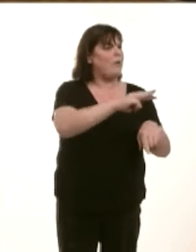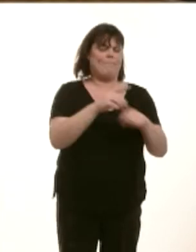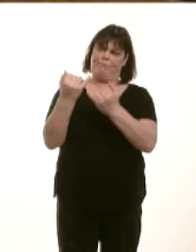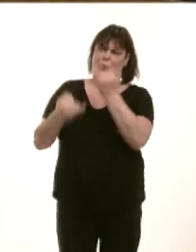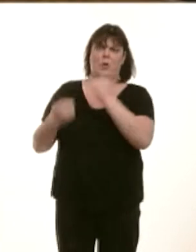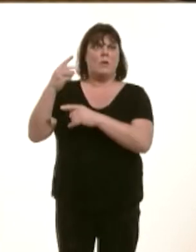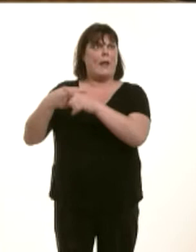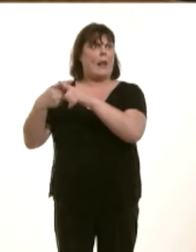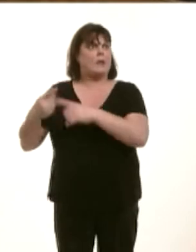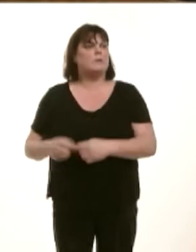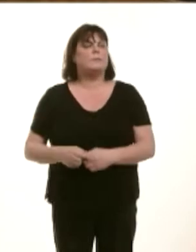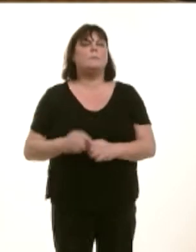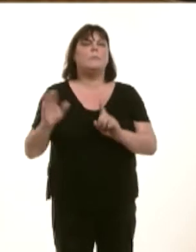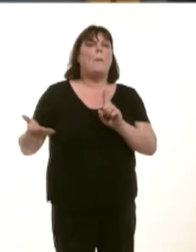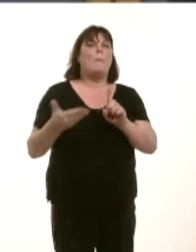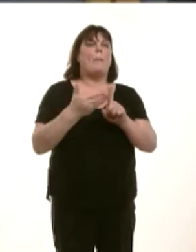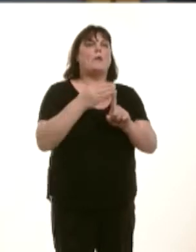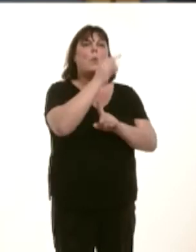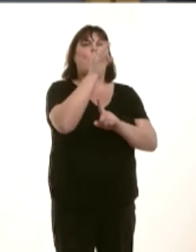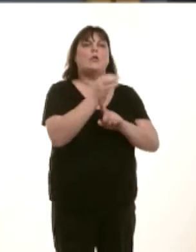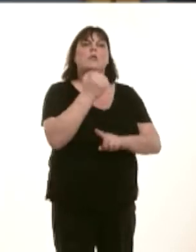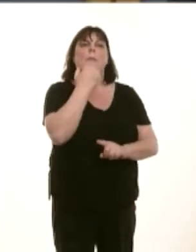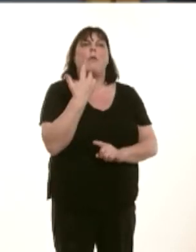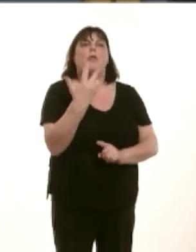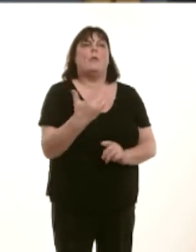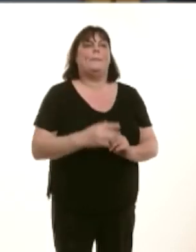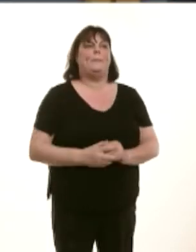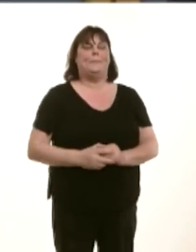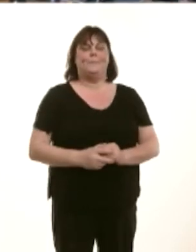move back to questions on the paper, and it is question 3óEluned Parrott.